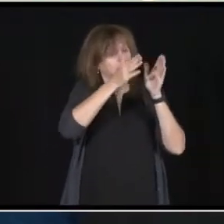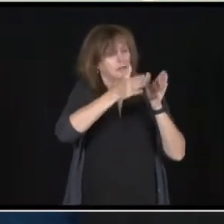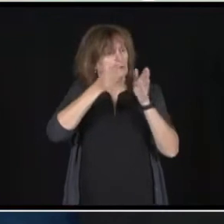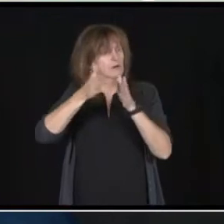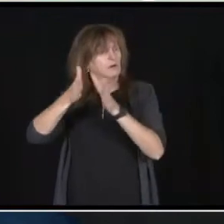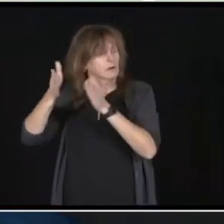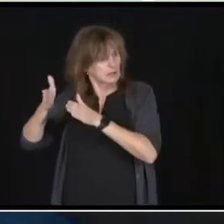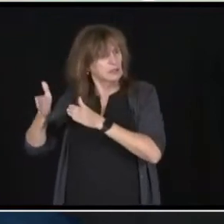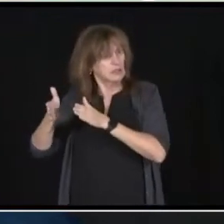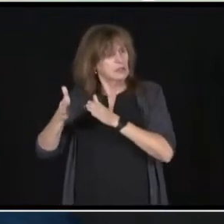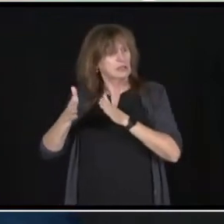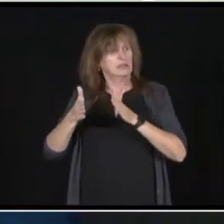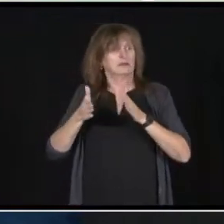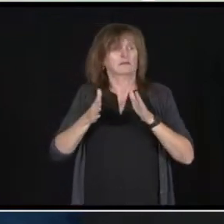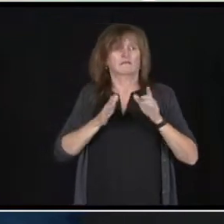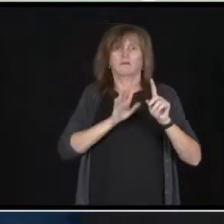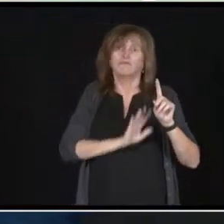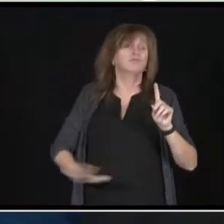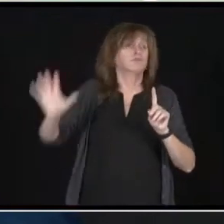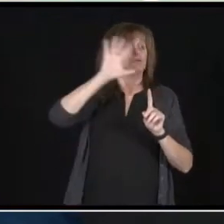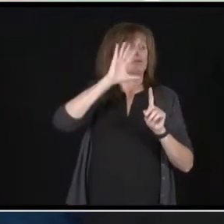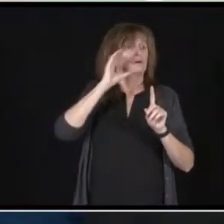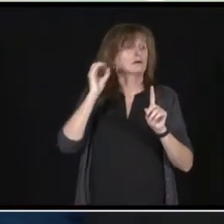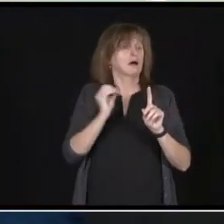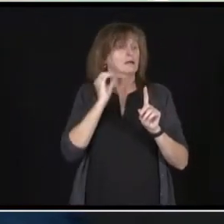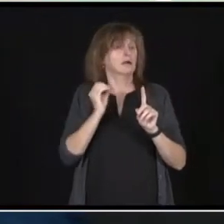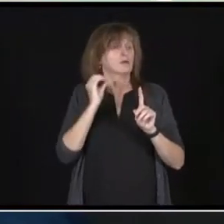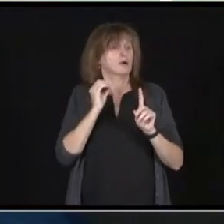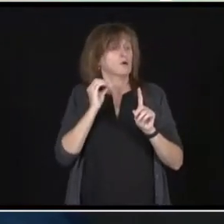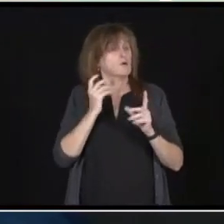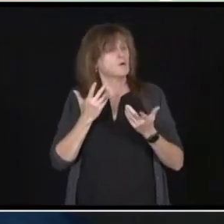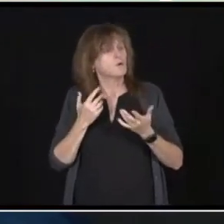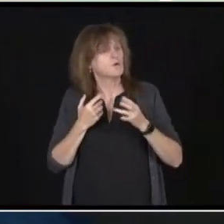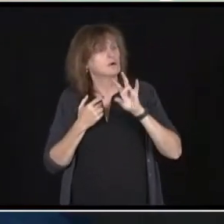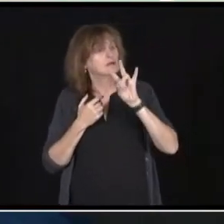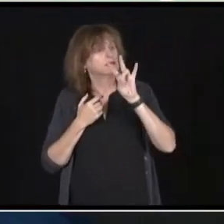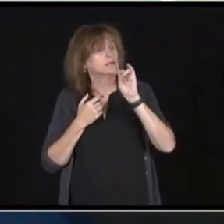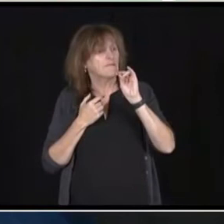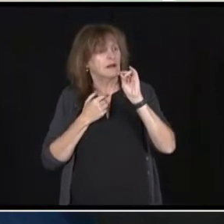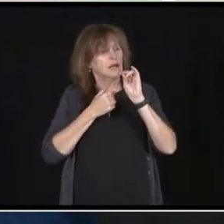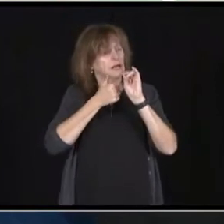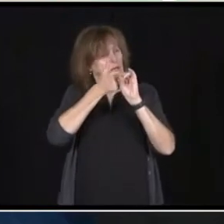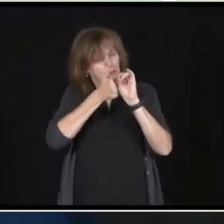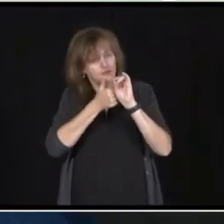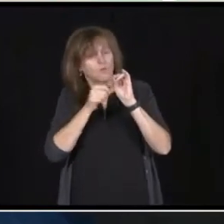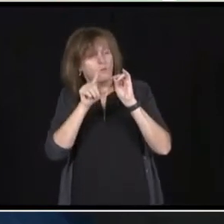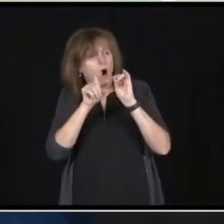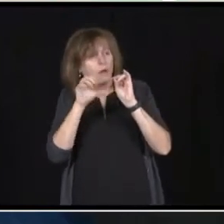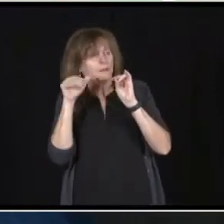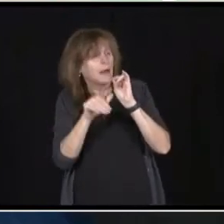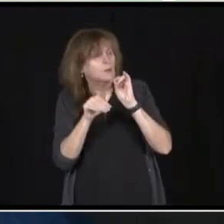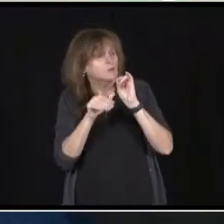the province. They are 70 per 100,000. And that is high. We all have to work together in Ottawa